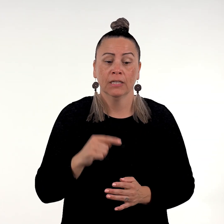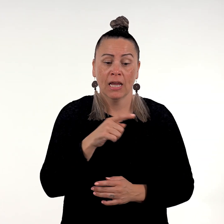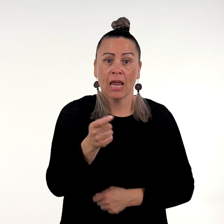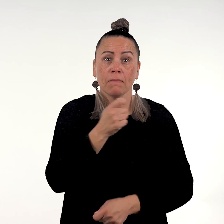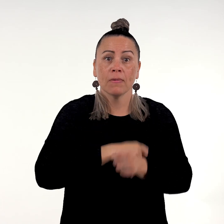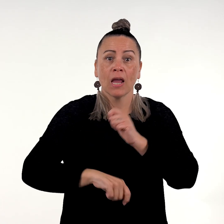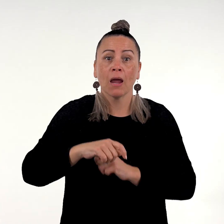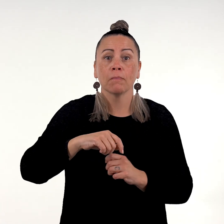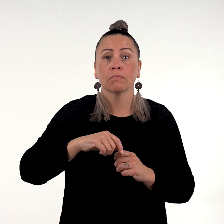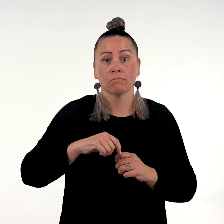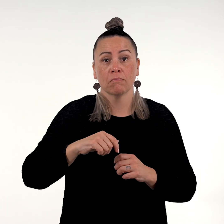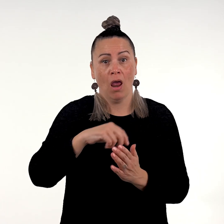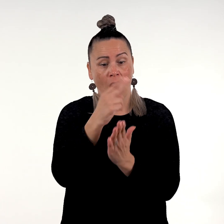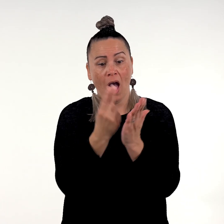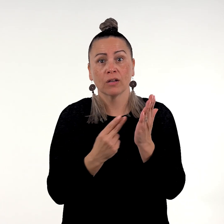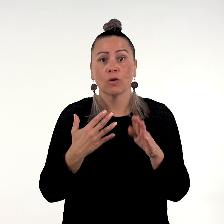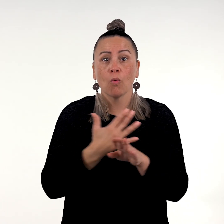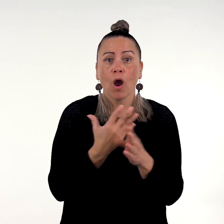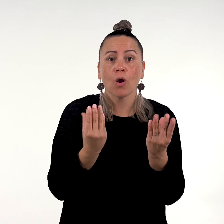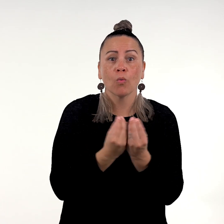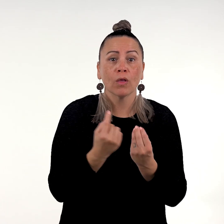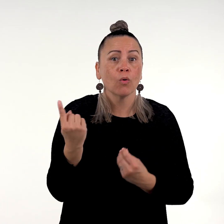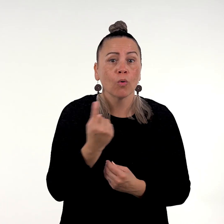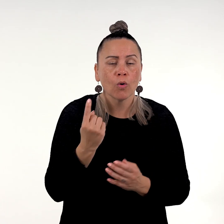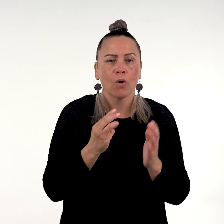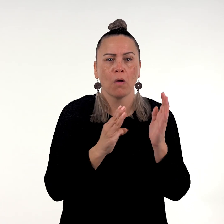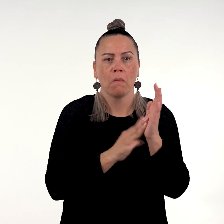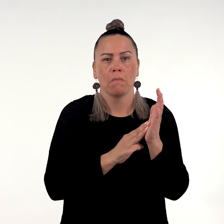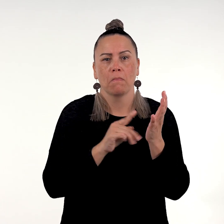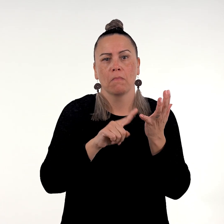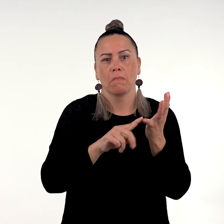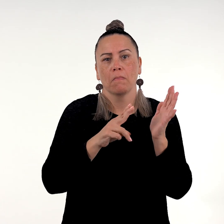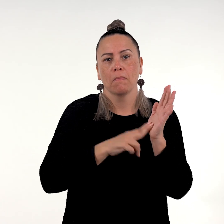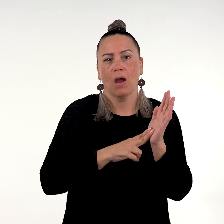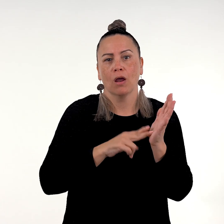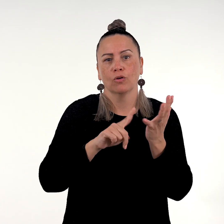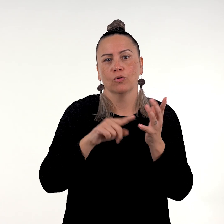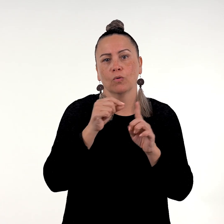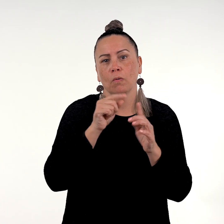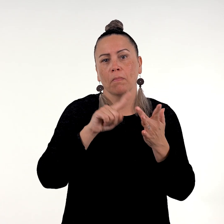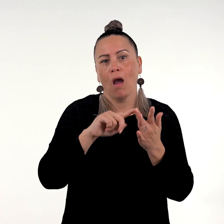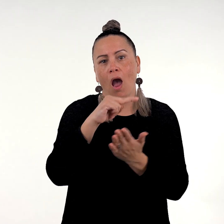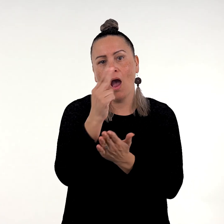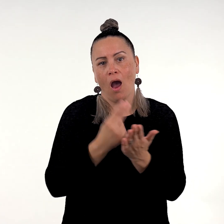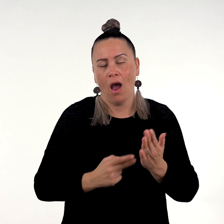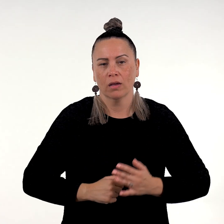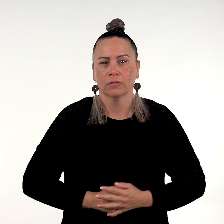Black is an early career artist working through Munupi Arts.